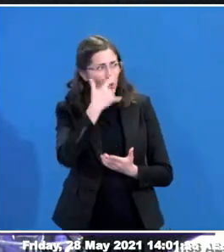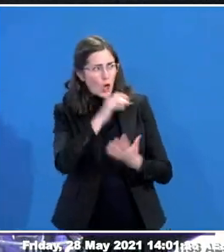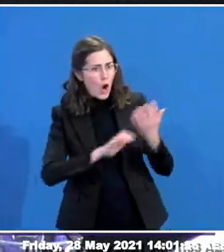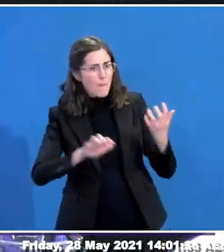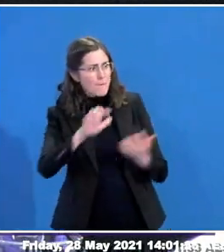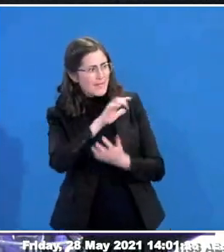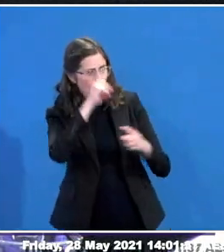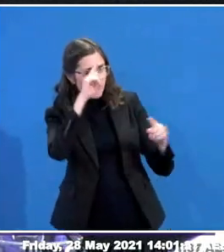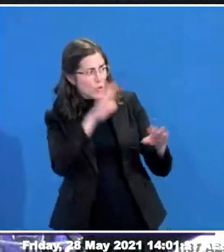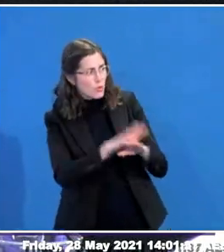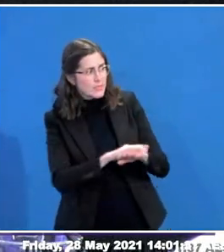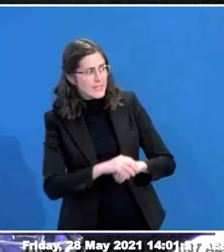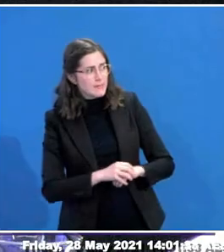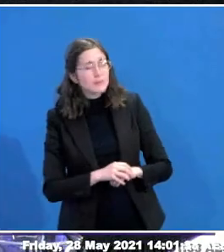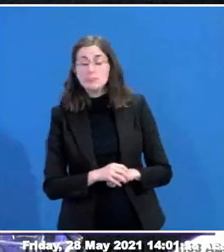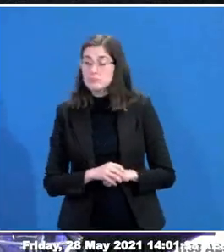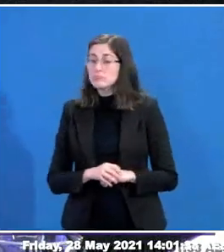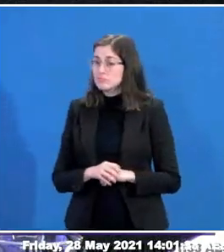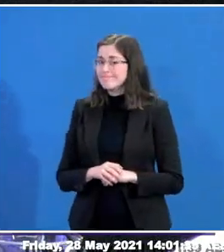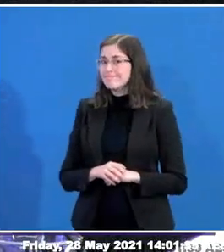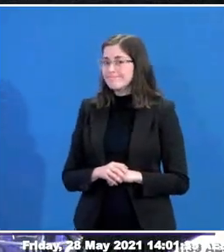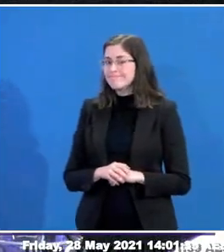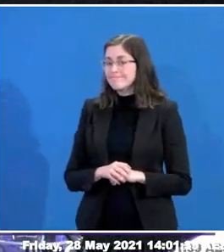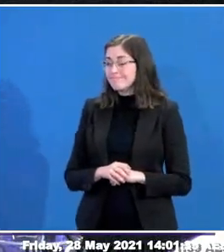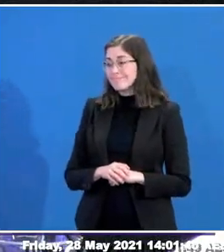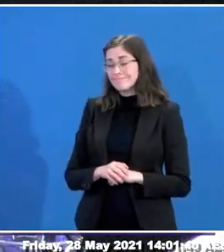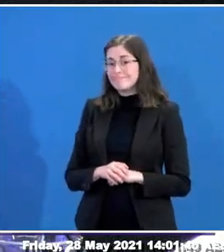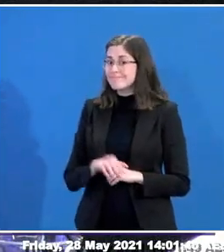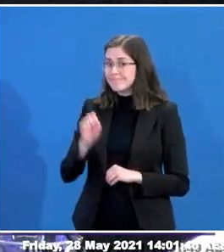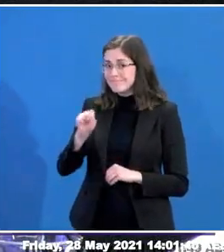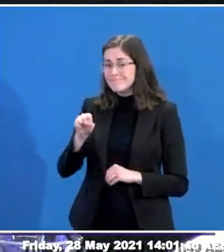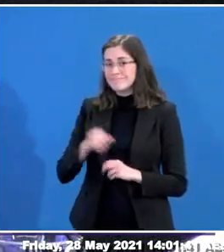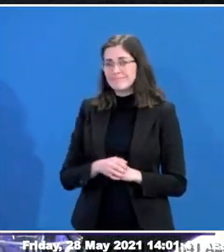MR McNAUGHTON: There is lots. It is really important, it is a good question Ms Bennett asked, because